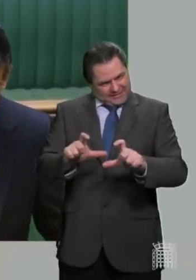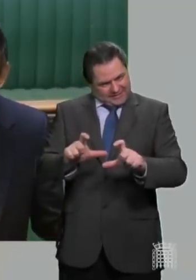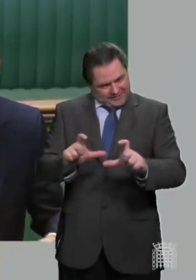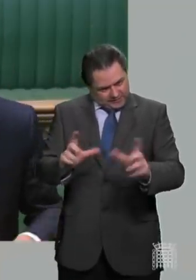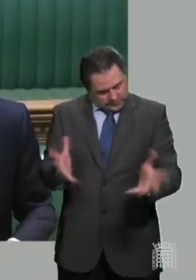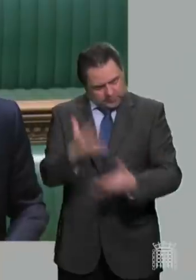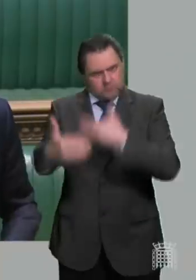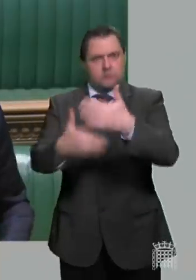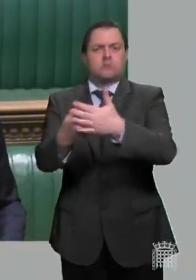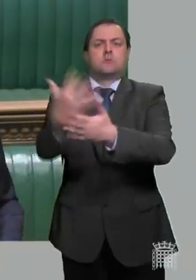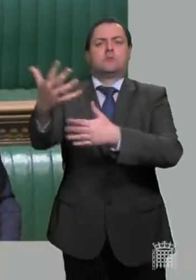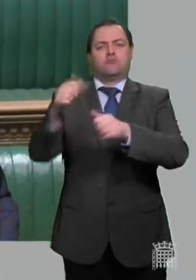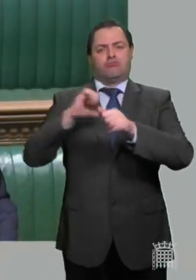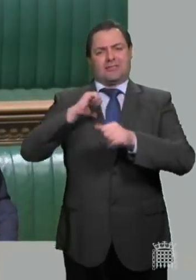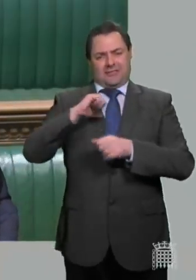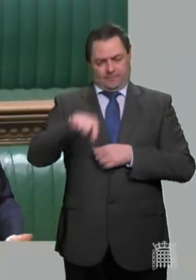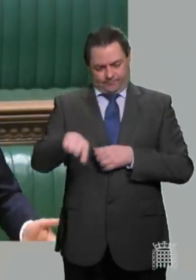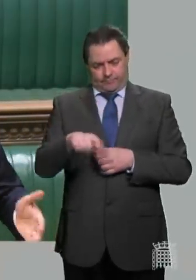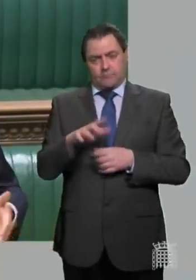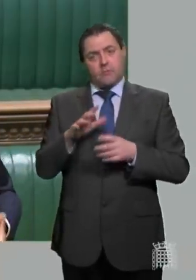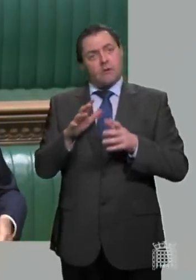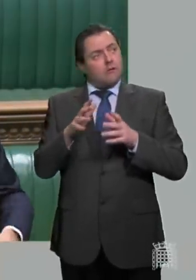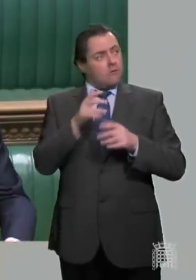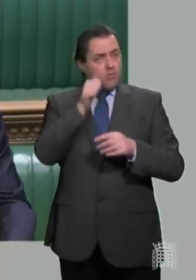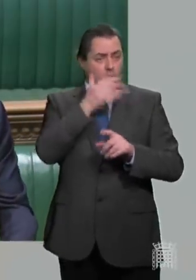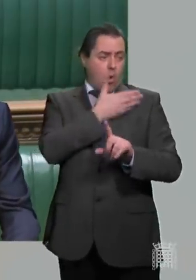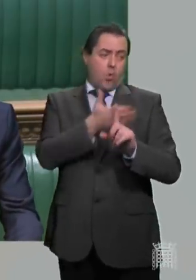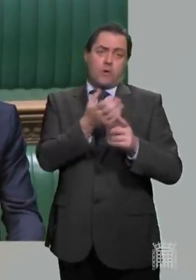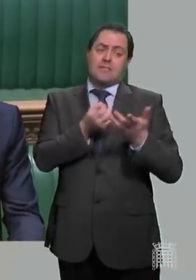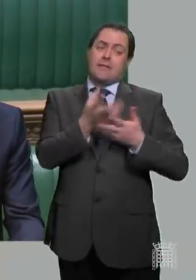Taking into account the significant support announced at the spending review, this means